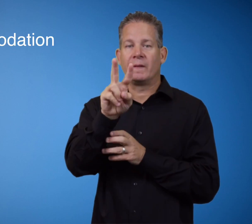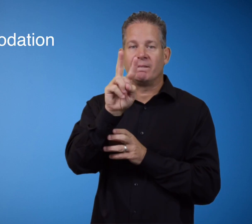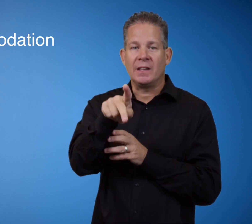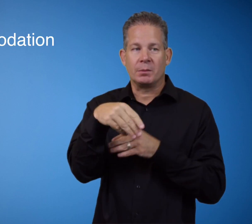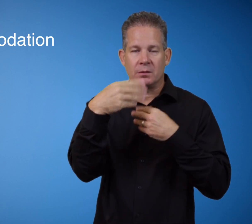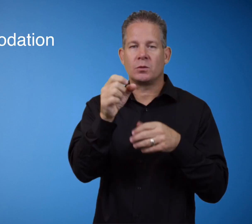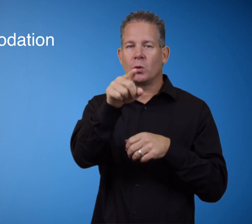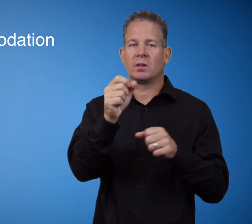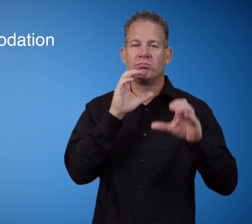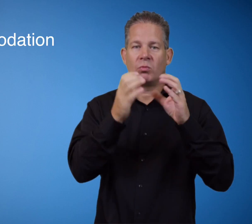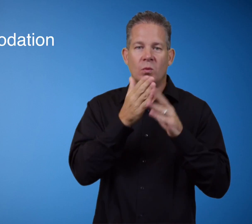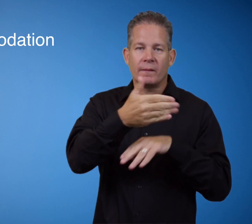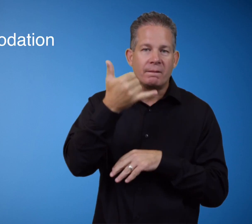or a video phone so that you can communicate.